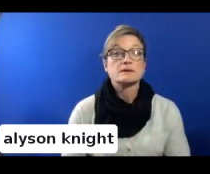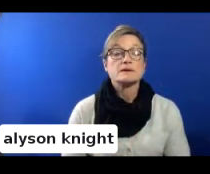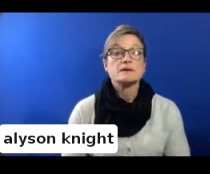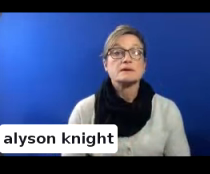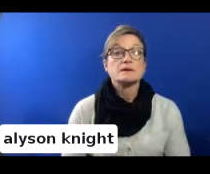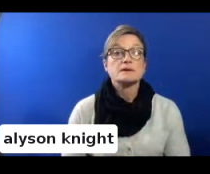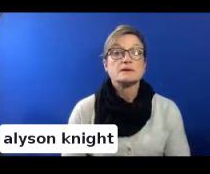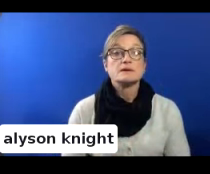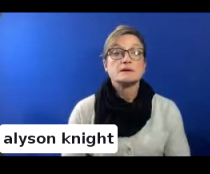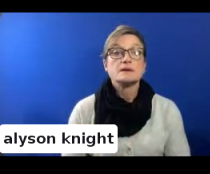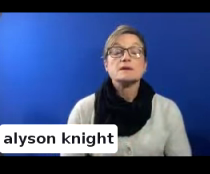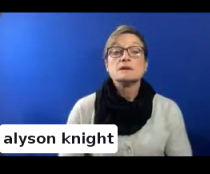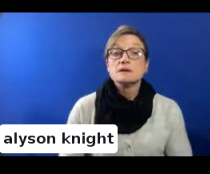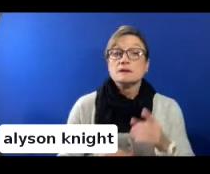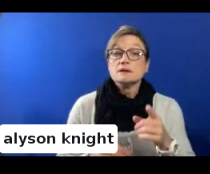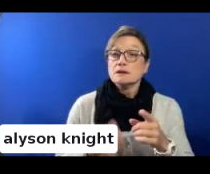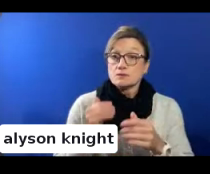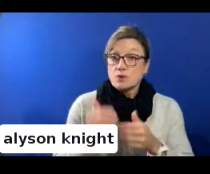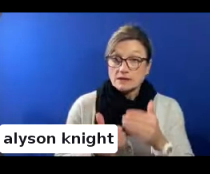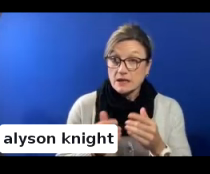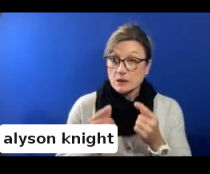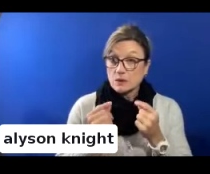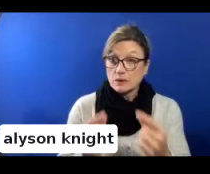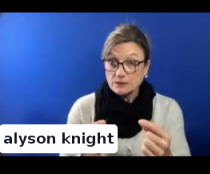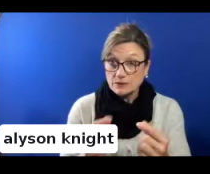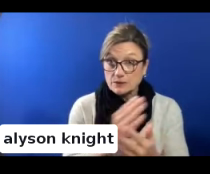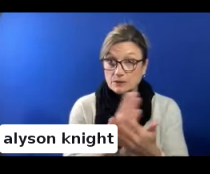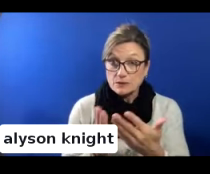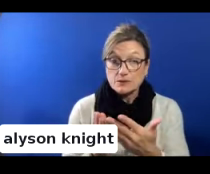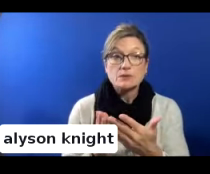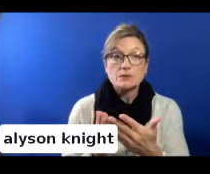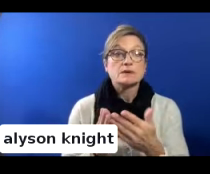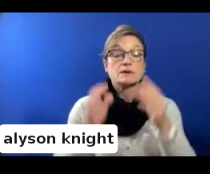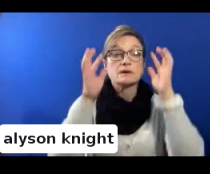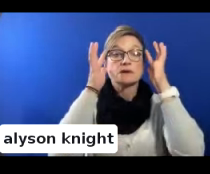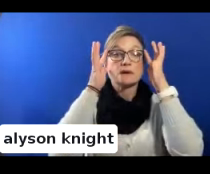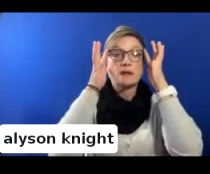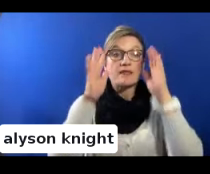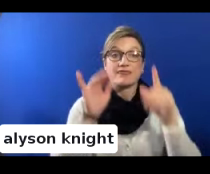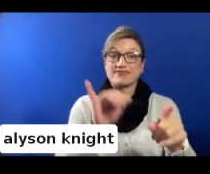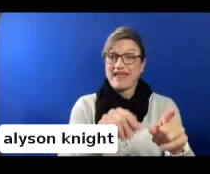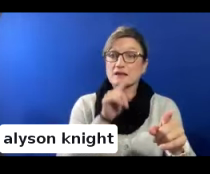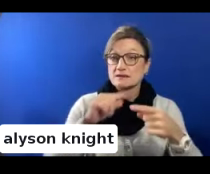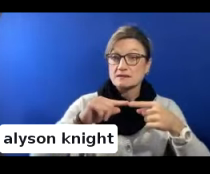The process right here, 2023 expanded, is the cycle and below